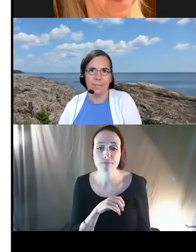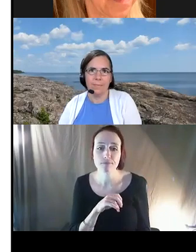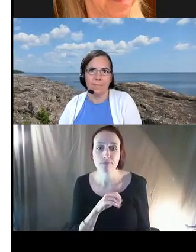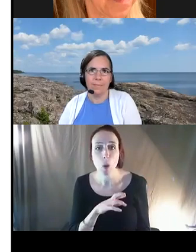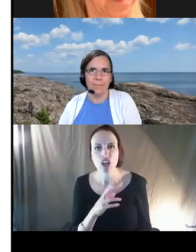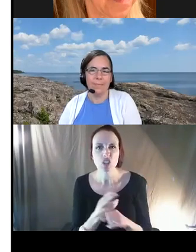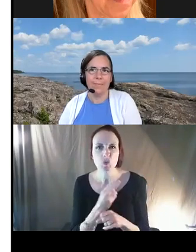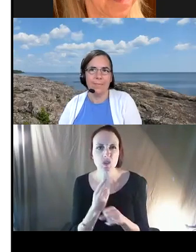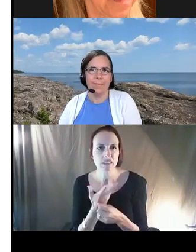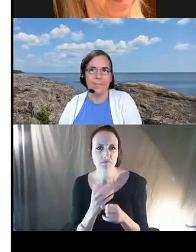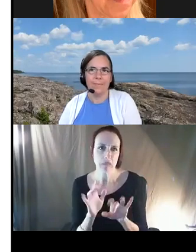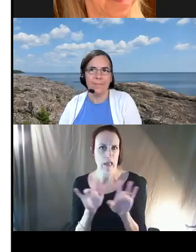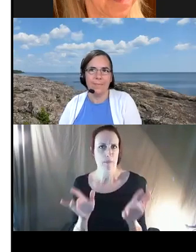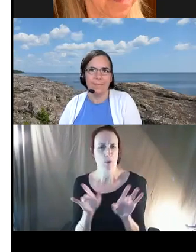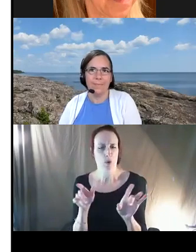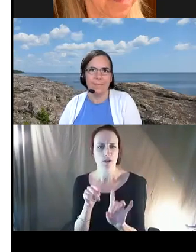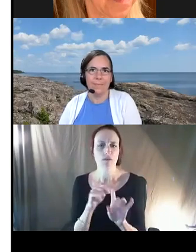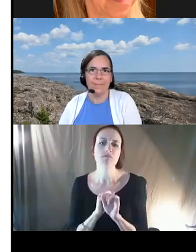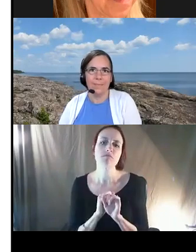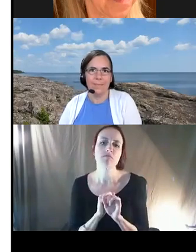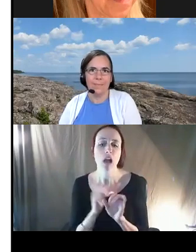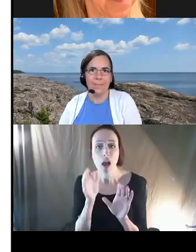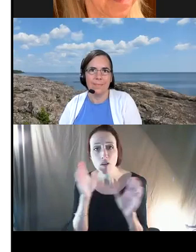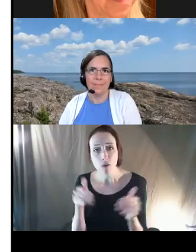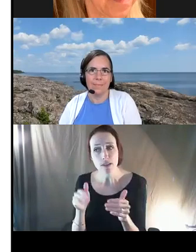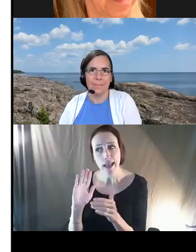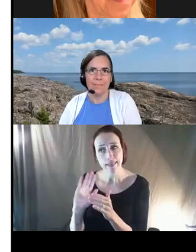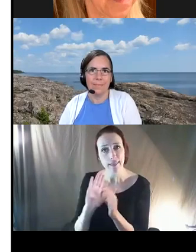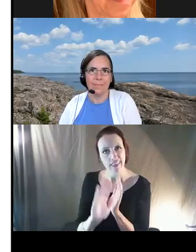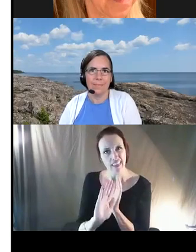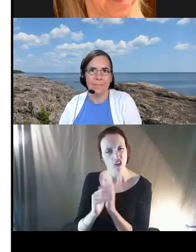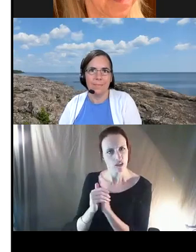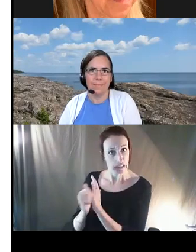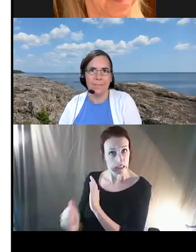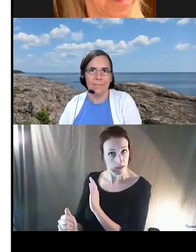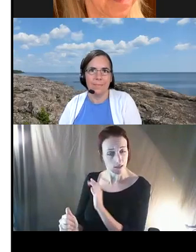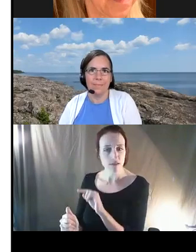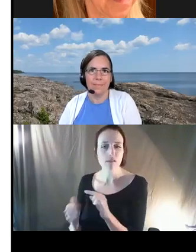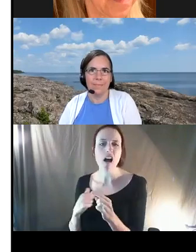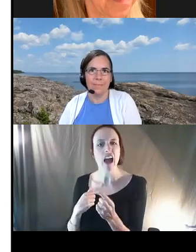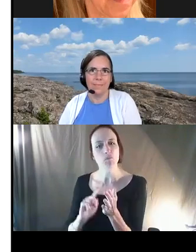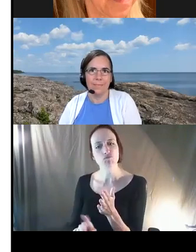and focusing on their cognitive skills, I did a little bit more reading, and I read something